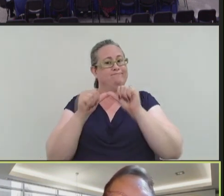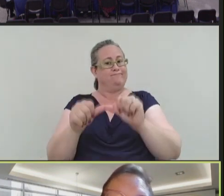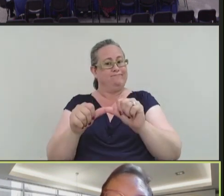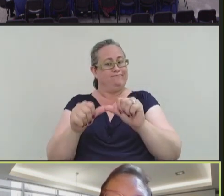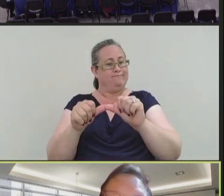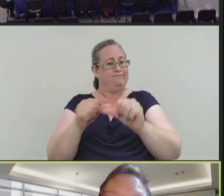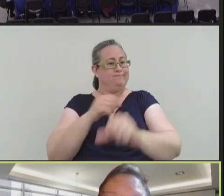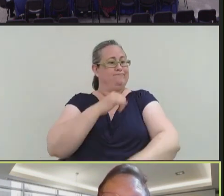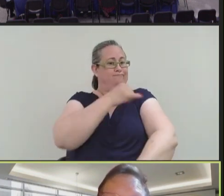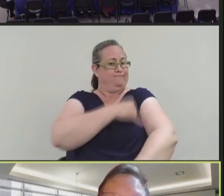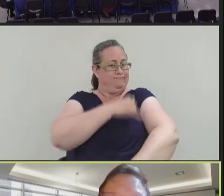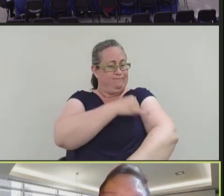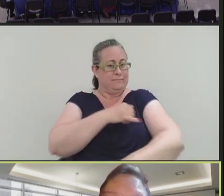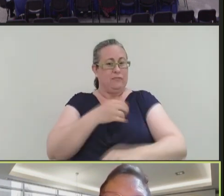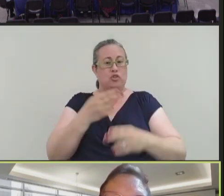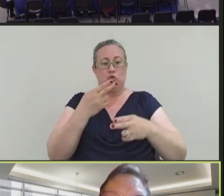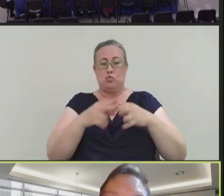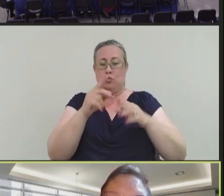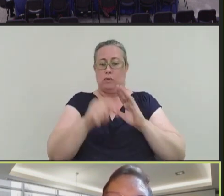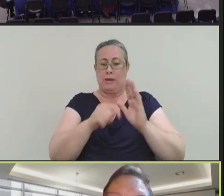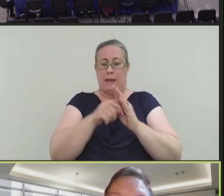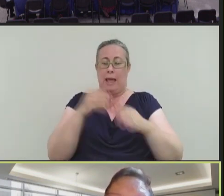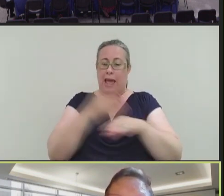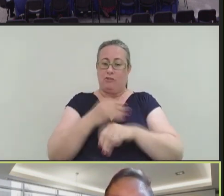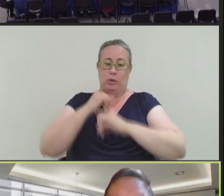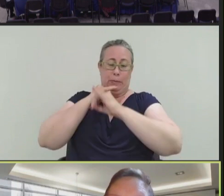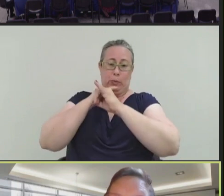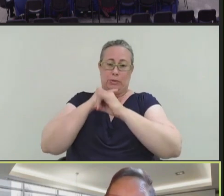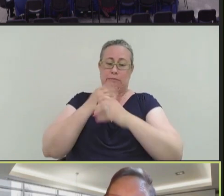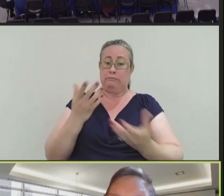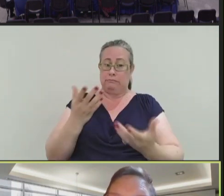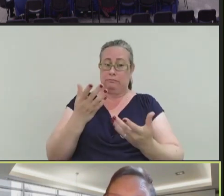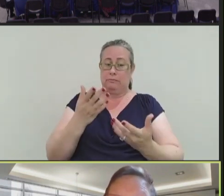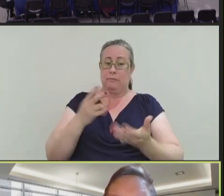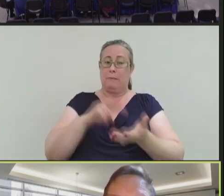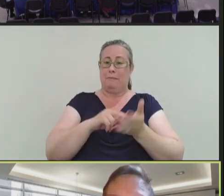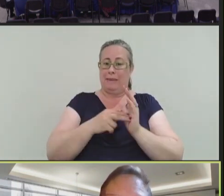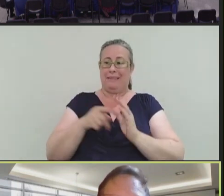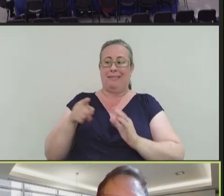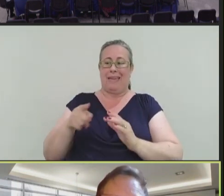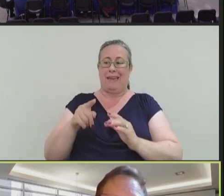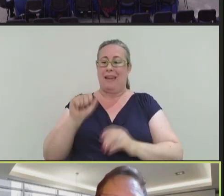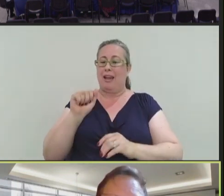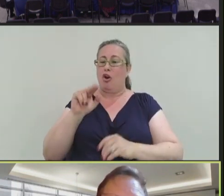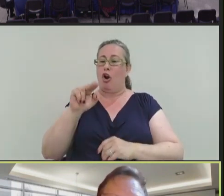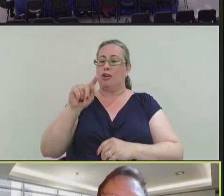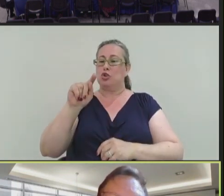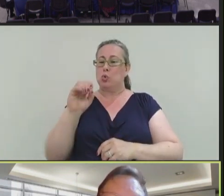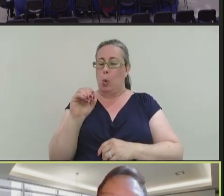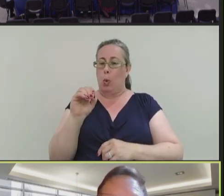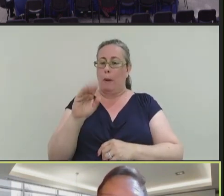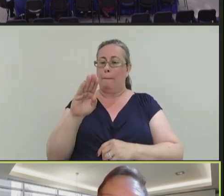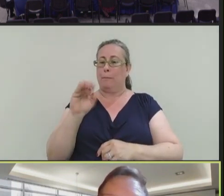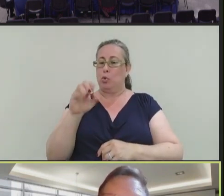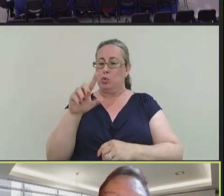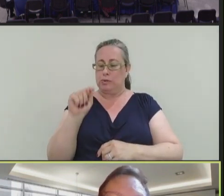for a short period of time after immunization, so they auto-boost the patient. They're low cost, and